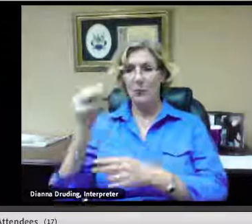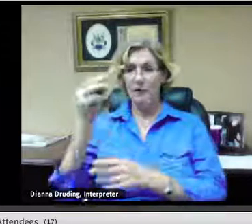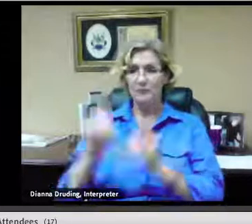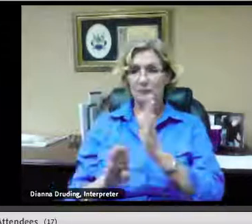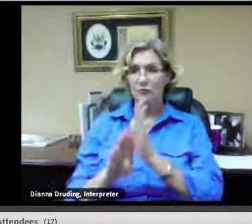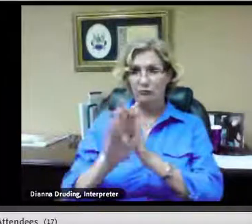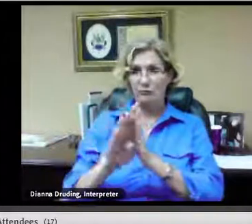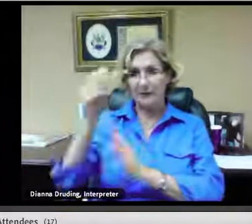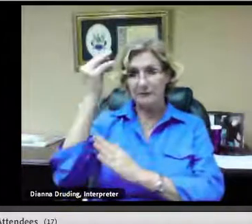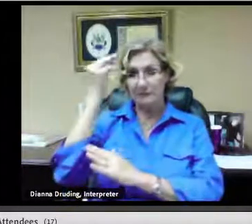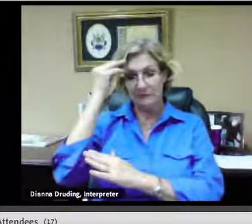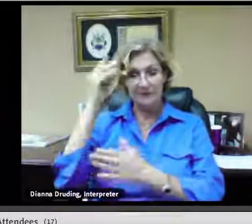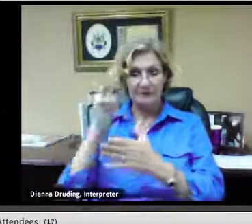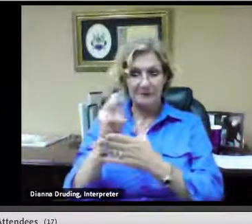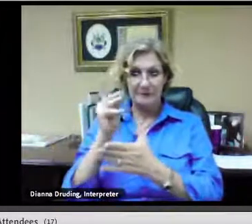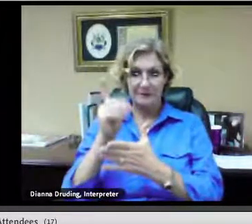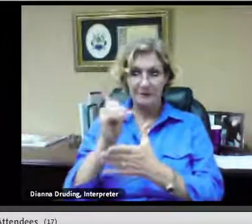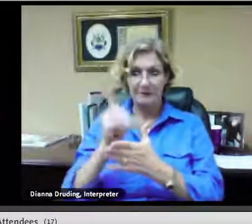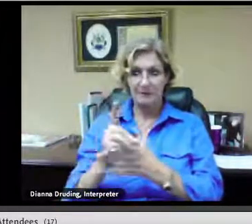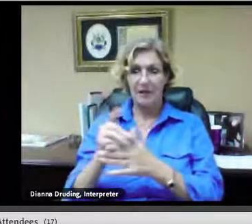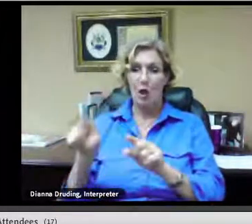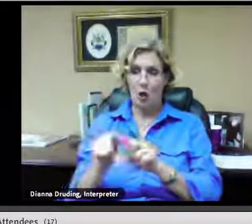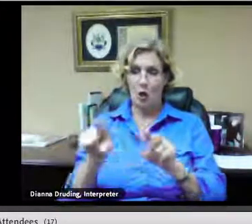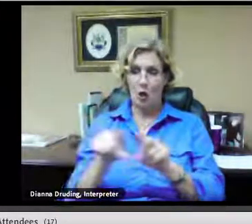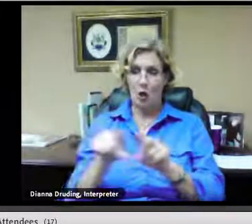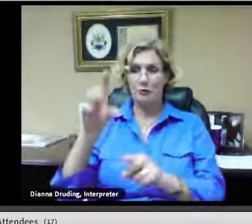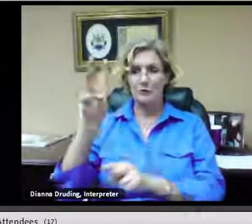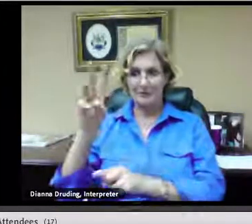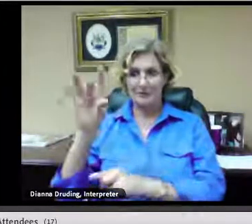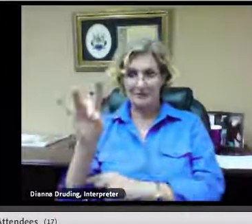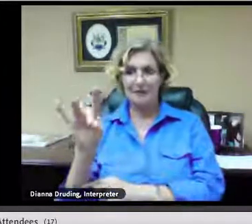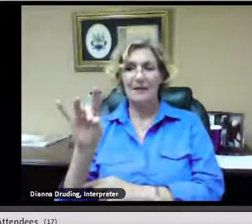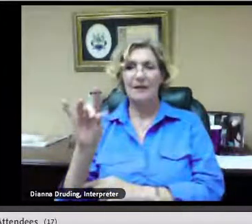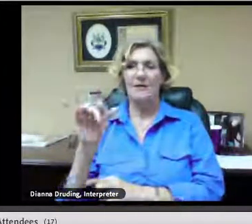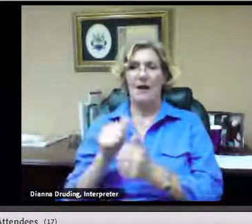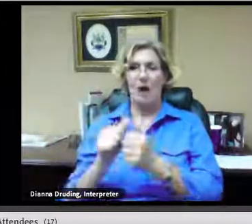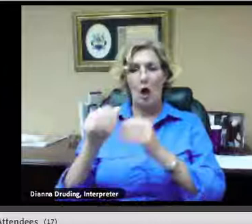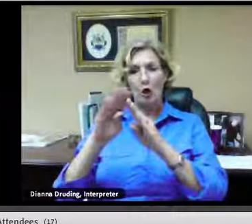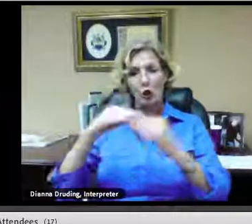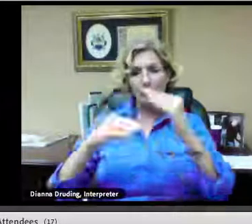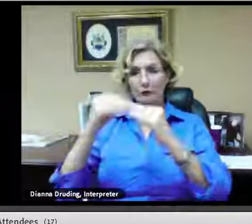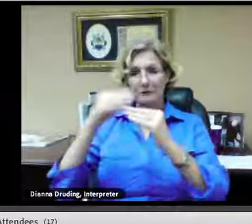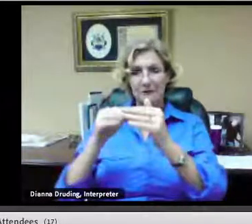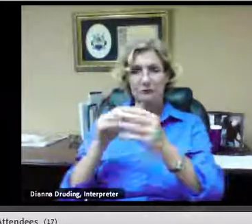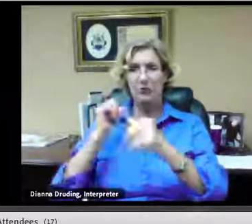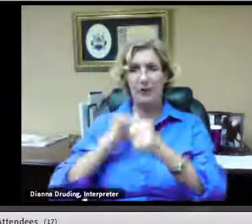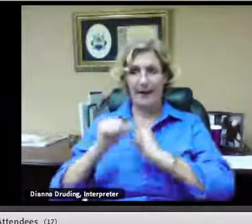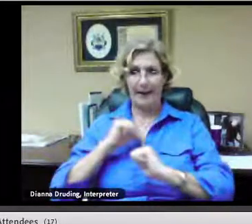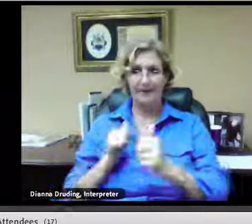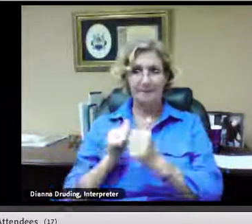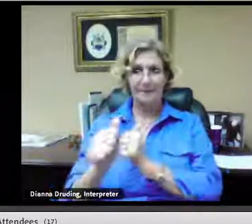Okay? All things leading up. '70s, we've got the Fair Labor Standard Act.